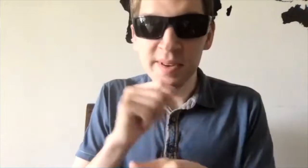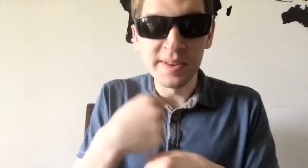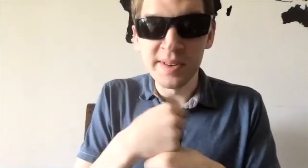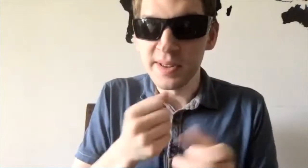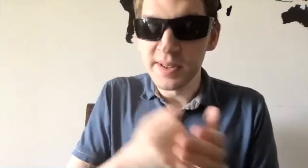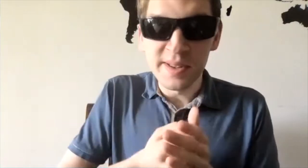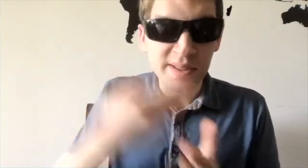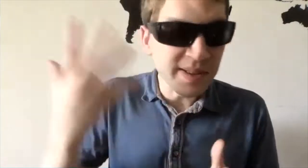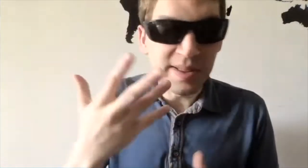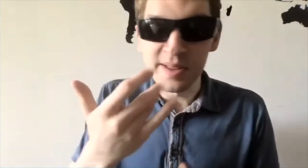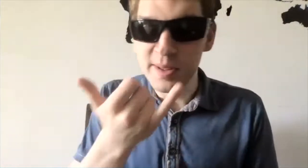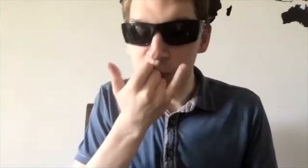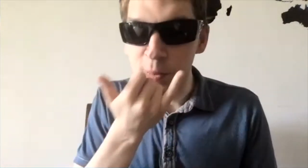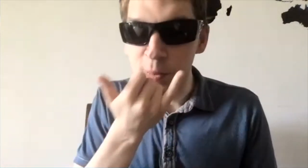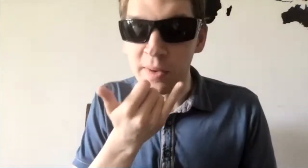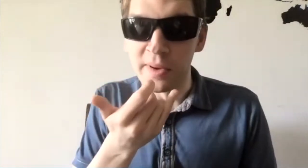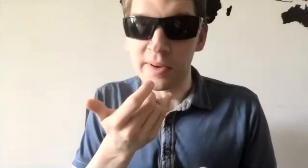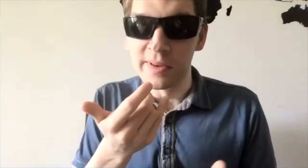You don't want to waste